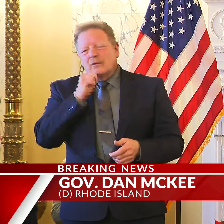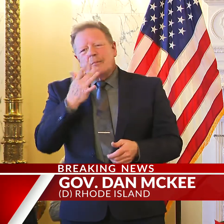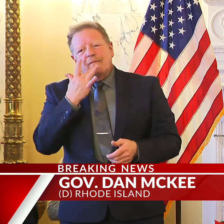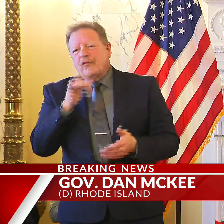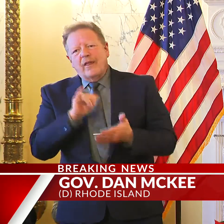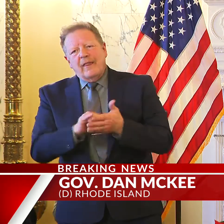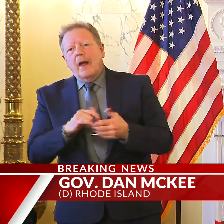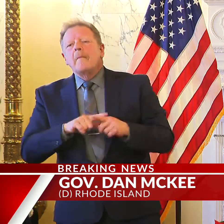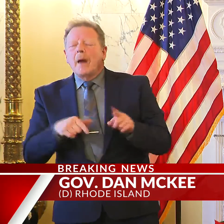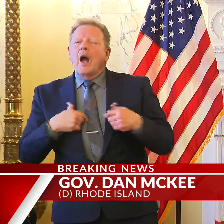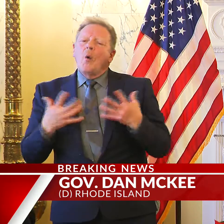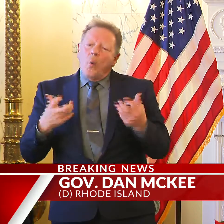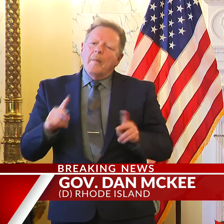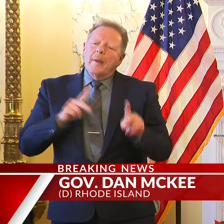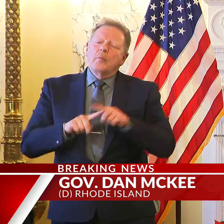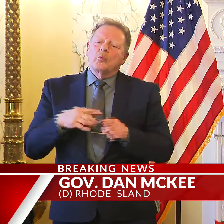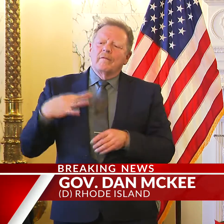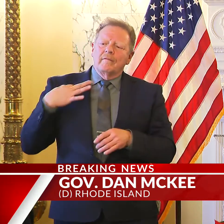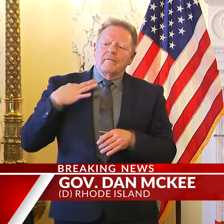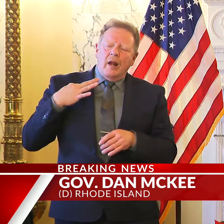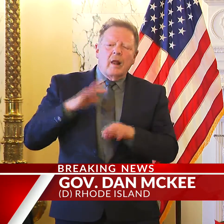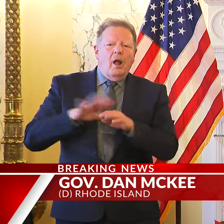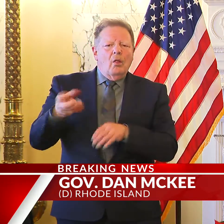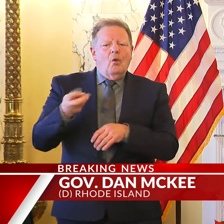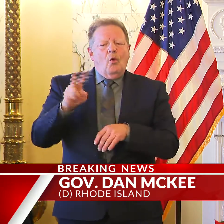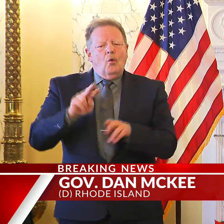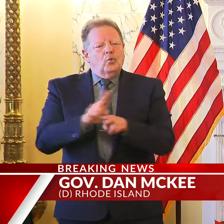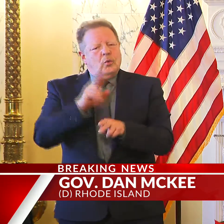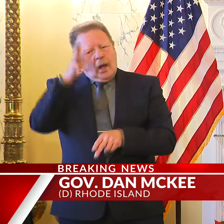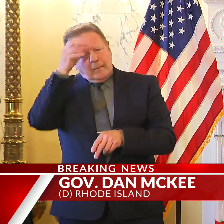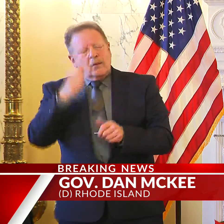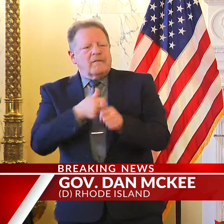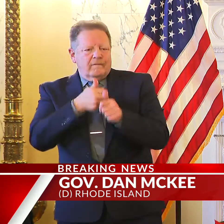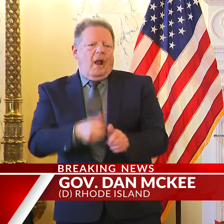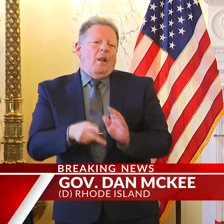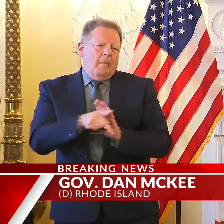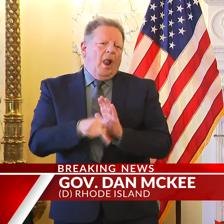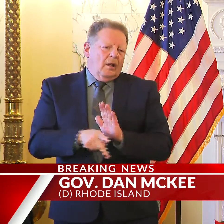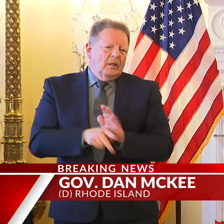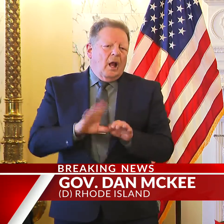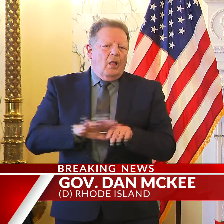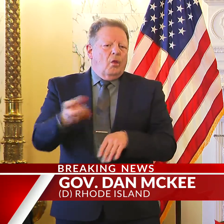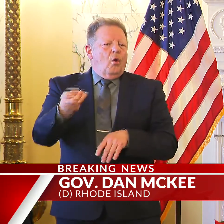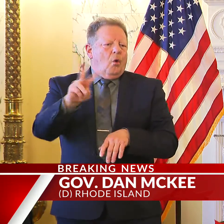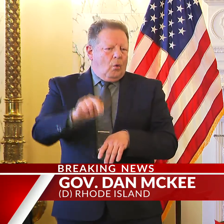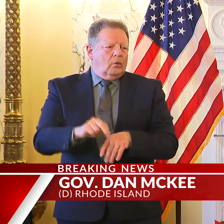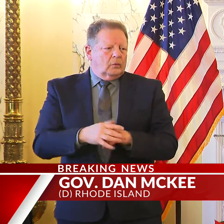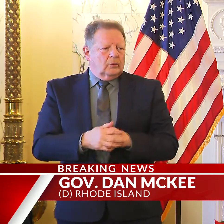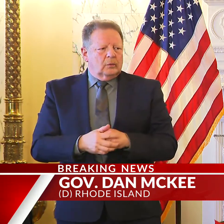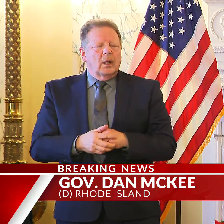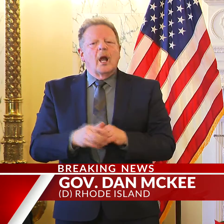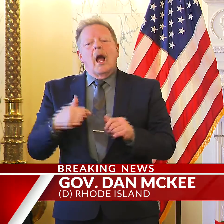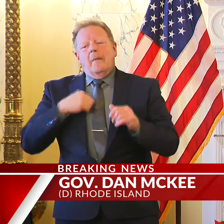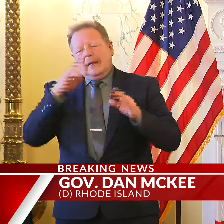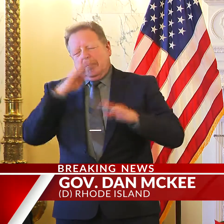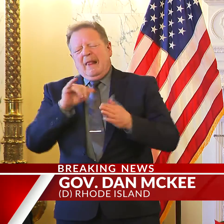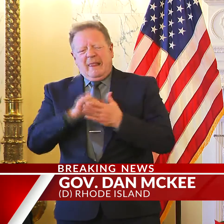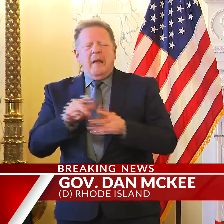START THE DAY. WE'RE WHEN I'M NOT A BIG FAN OF OF OF OF PENALTIES, BUT I ALSO I'M A BIG FAN OF BOTH FOLLOWING THE PROCEDURES AND THE PROTOCOLS THAT WE PUT IN PLACE. A LITTLE